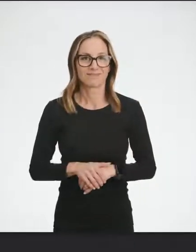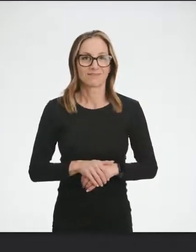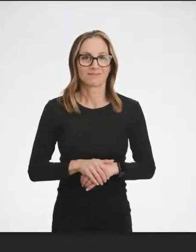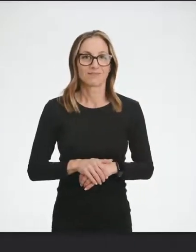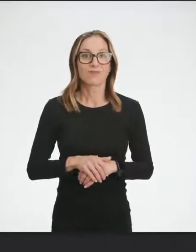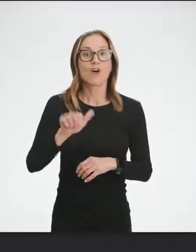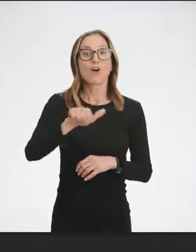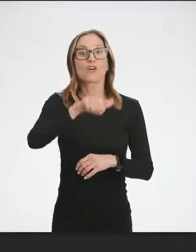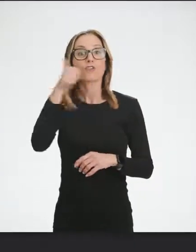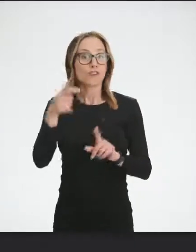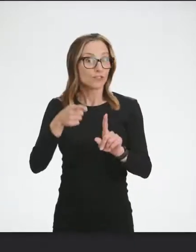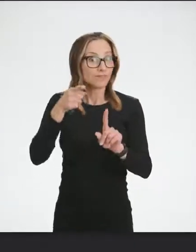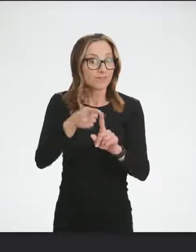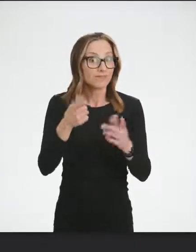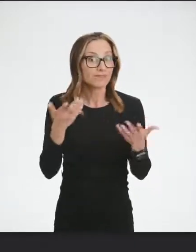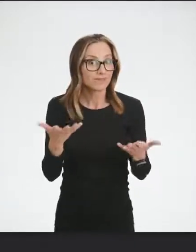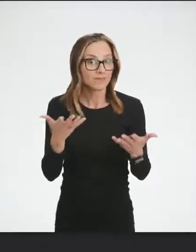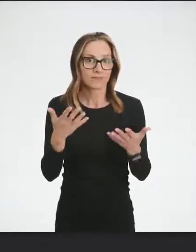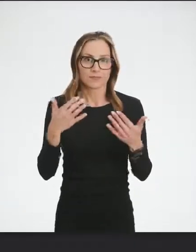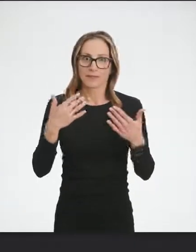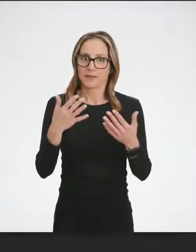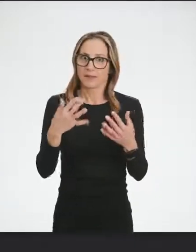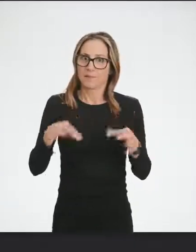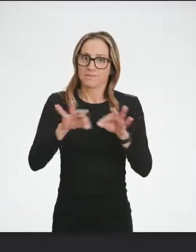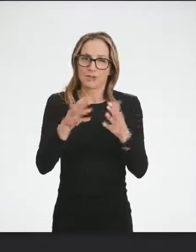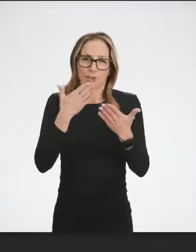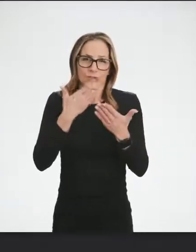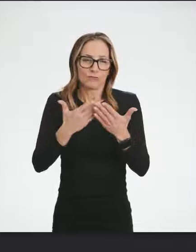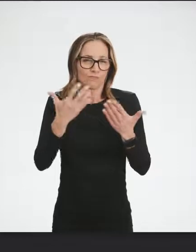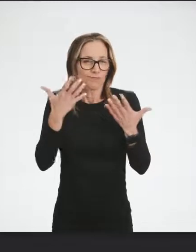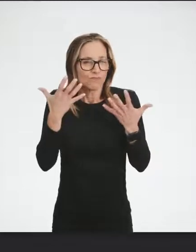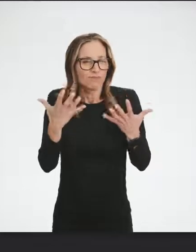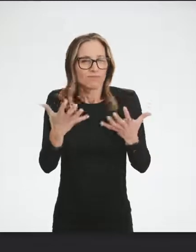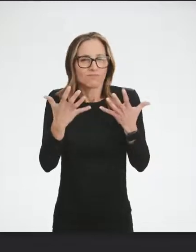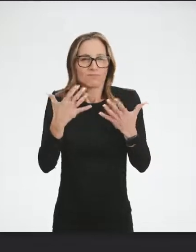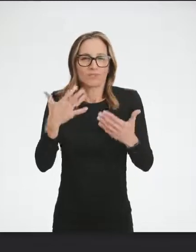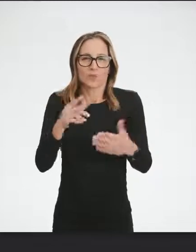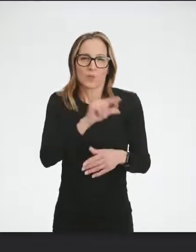Another important aspect to gaming is providing rich, detailed assets, and one way to increase